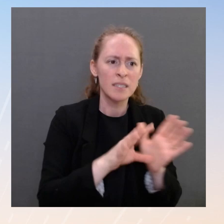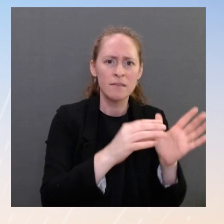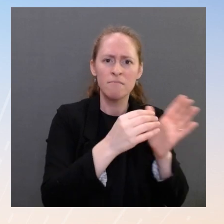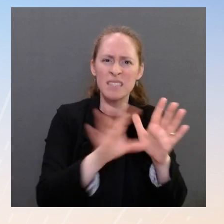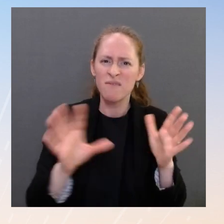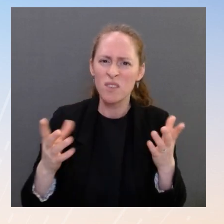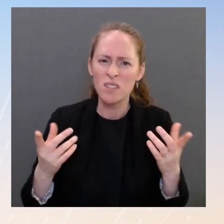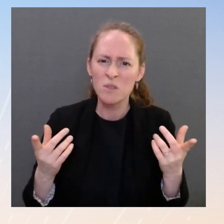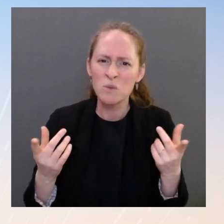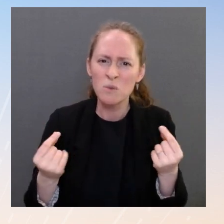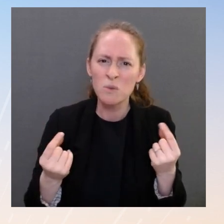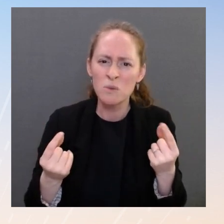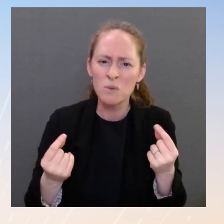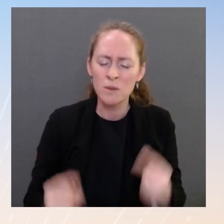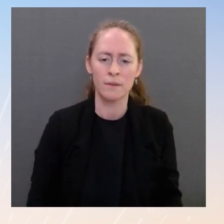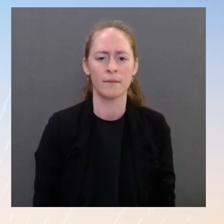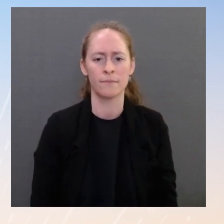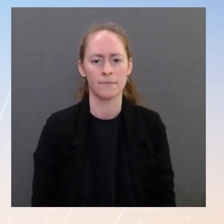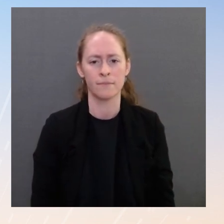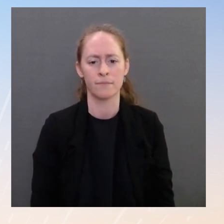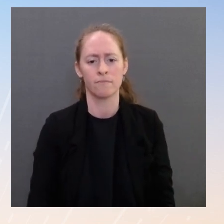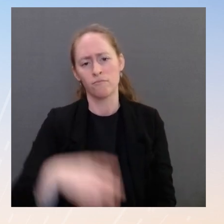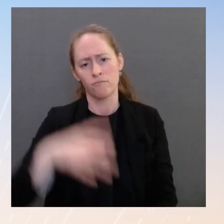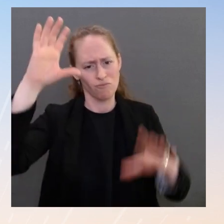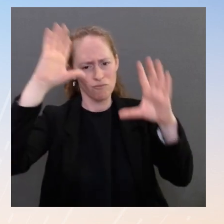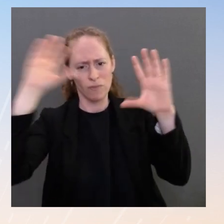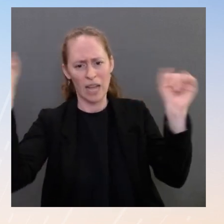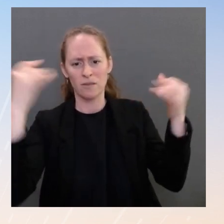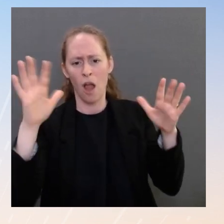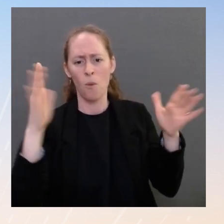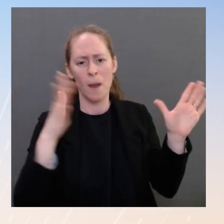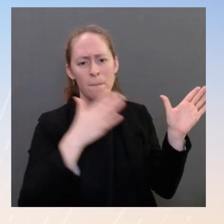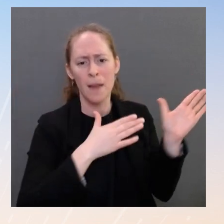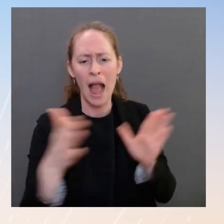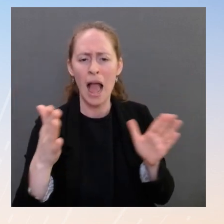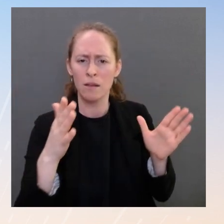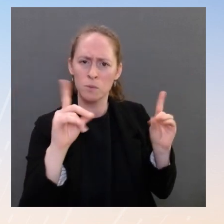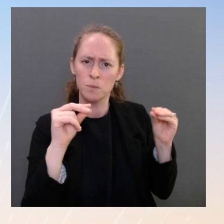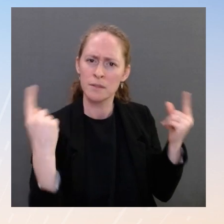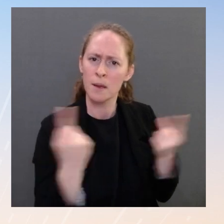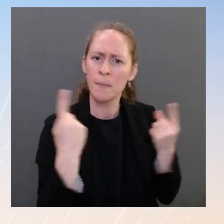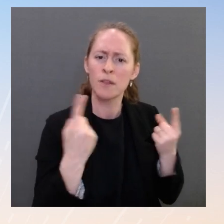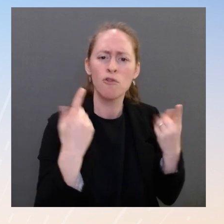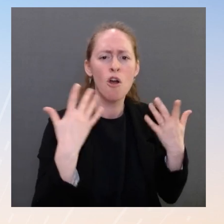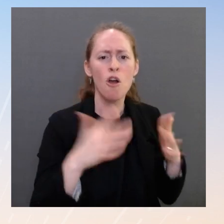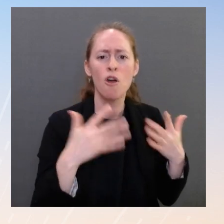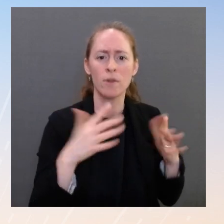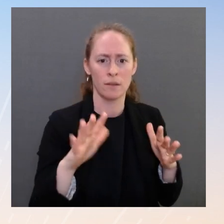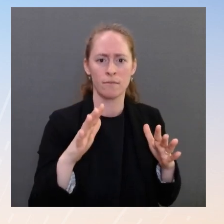to address inflation or address causes or costs as they've gone up for the American people has many different components.